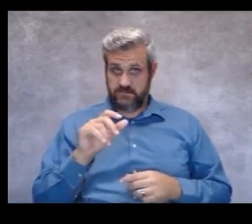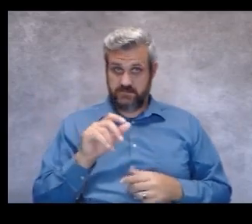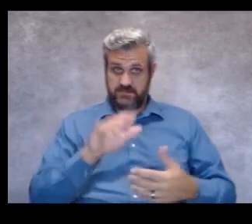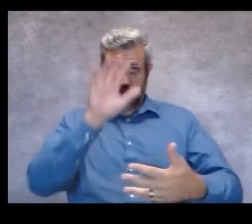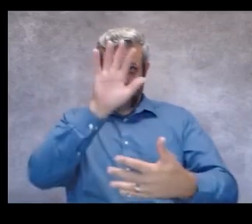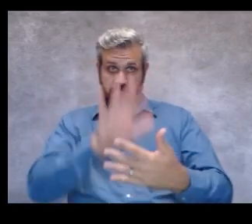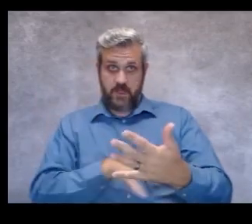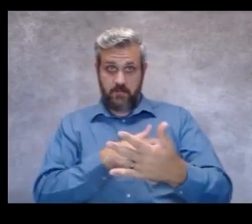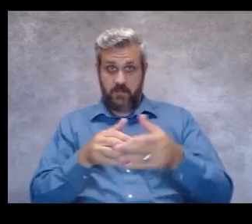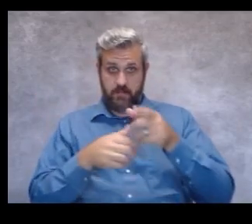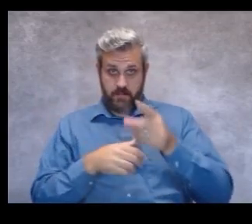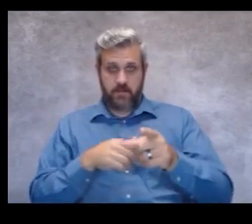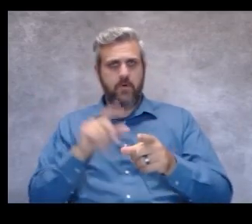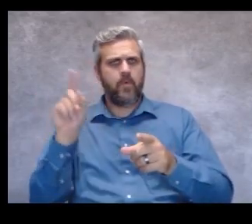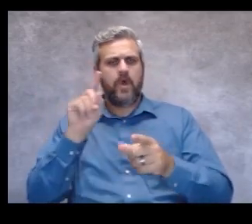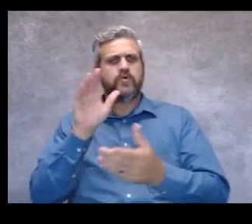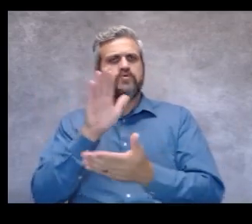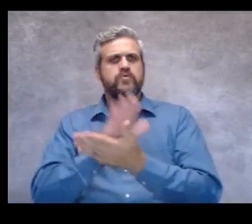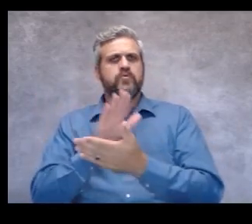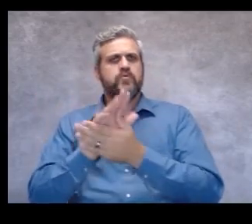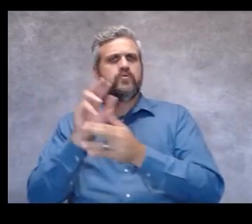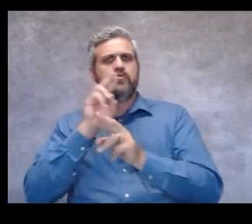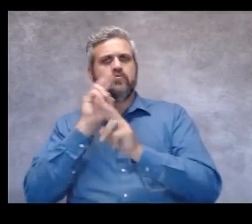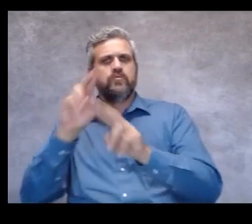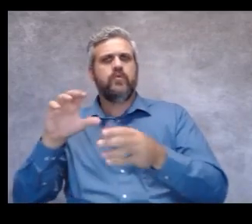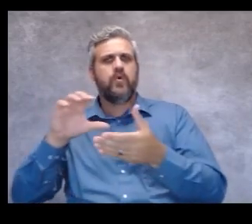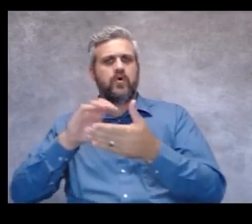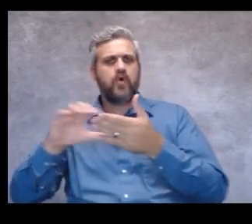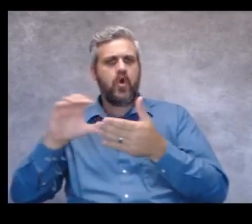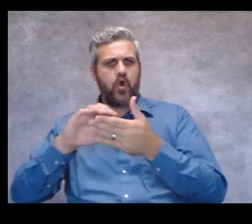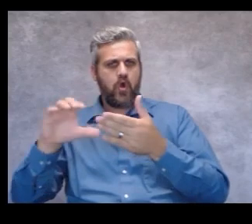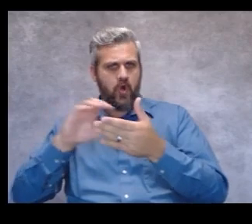this table can be found in the school report card and the quality assurance